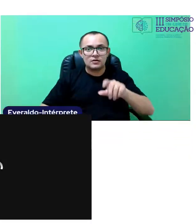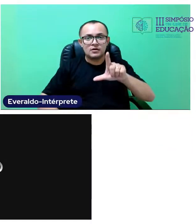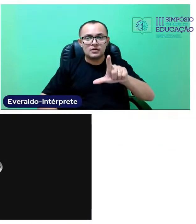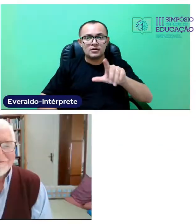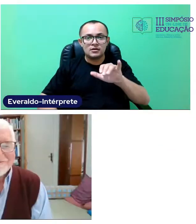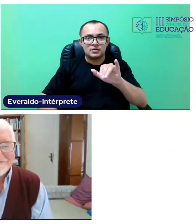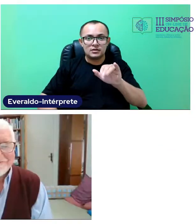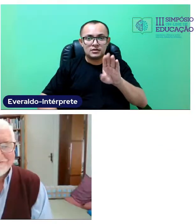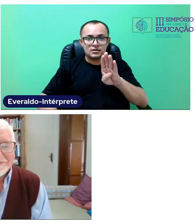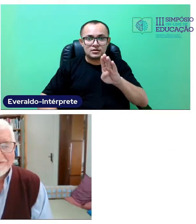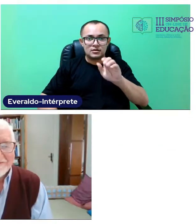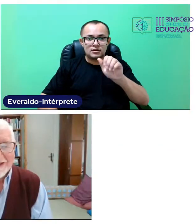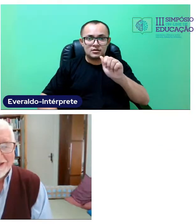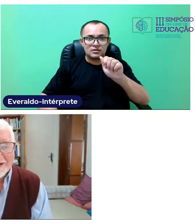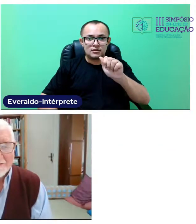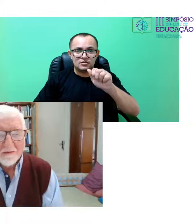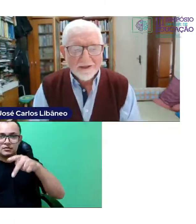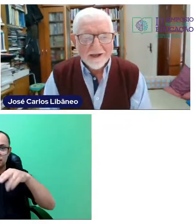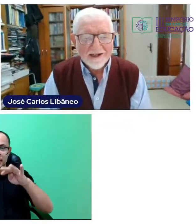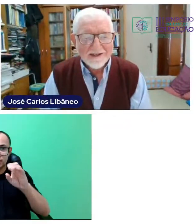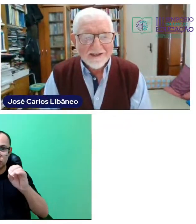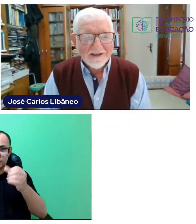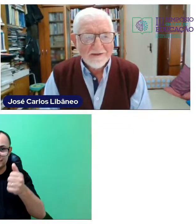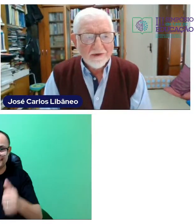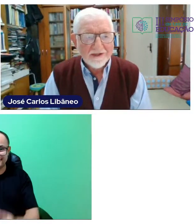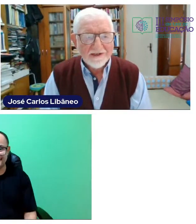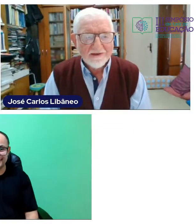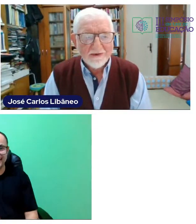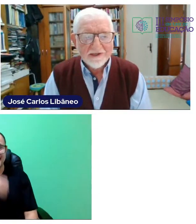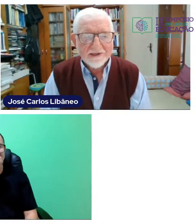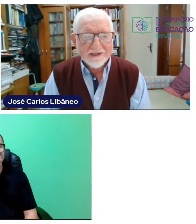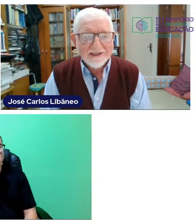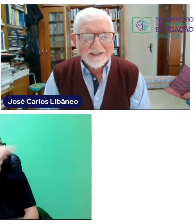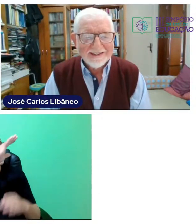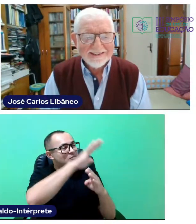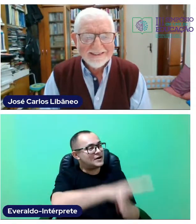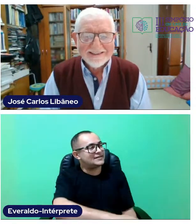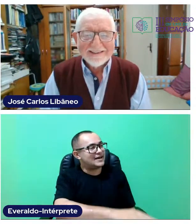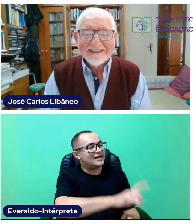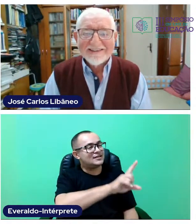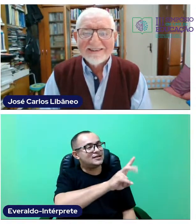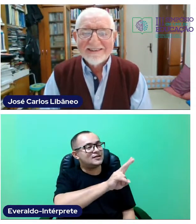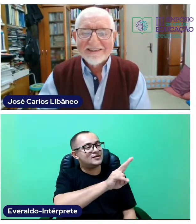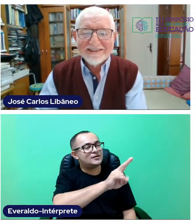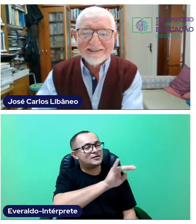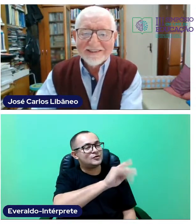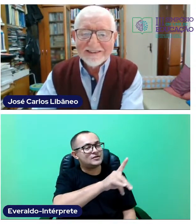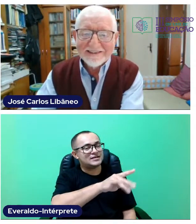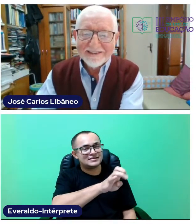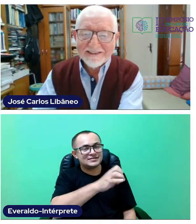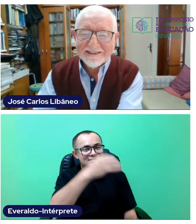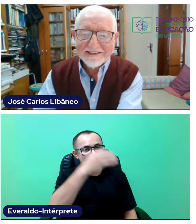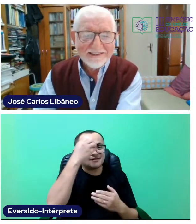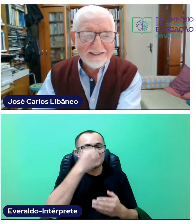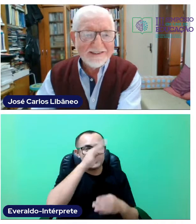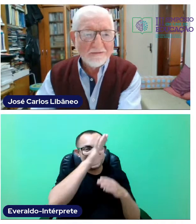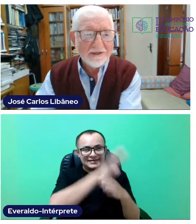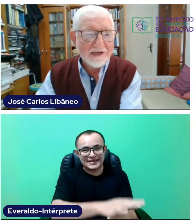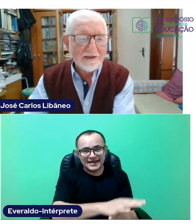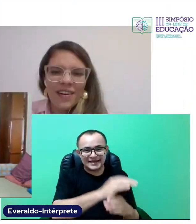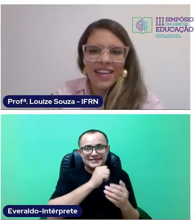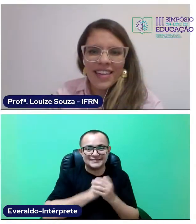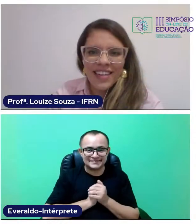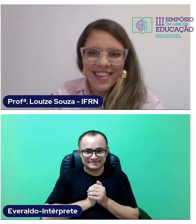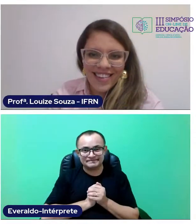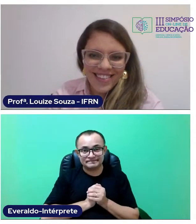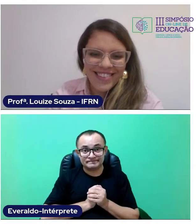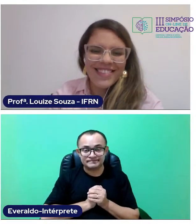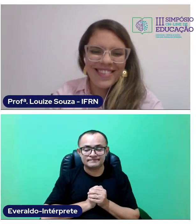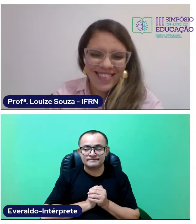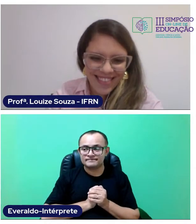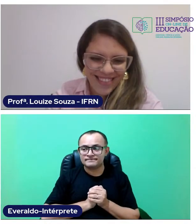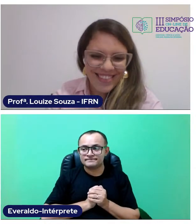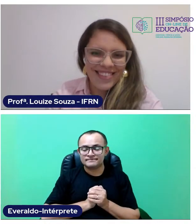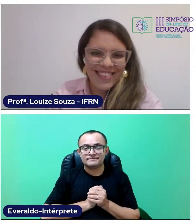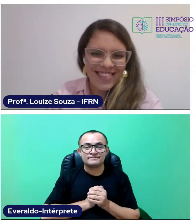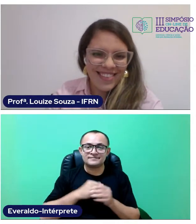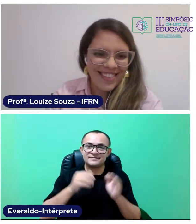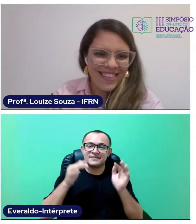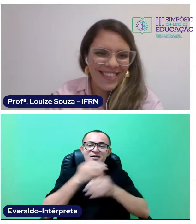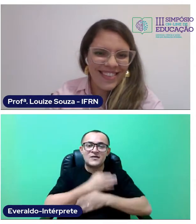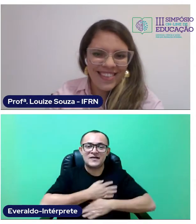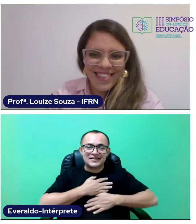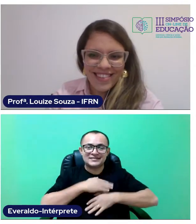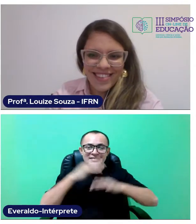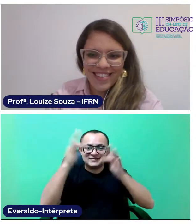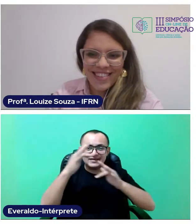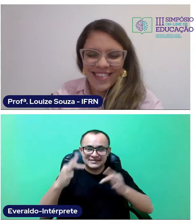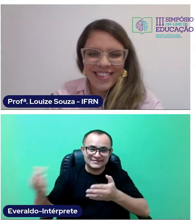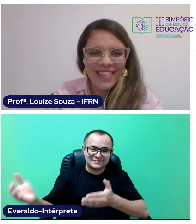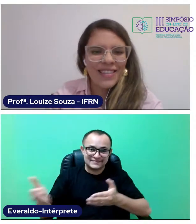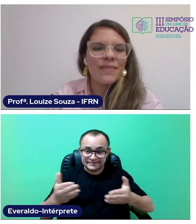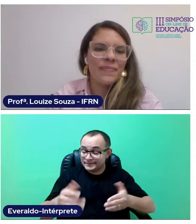Good Afternoon! - It is a pleasure to have you, professor. - It is very good to be here with you.